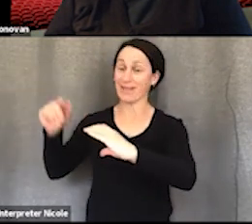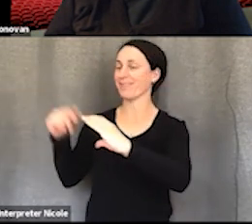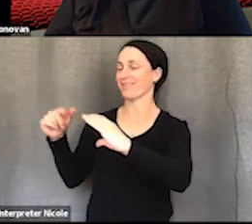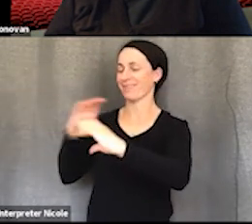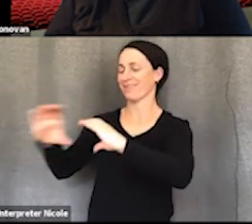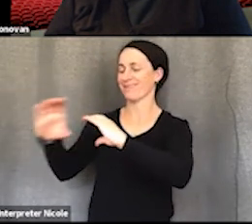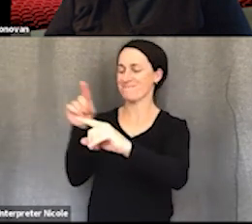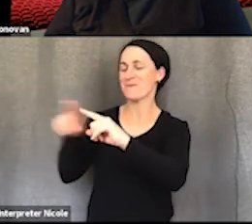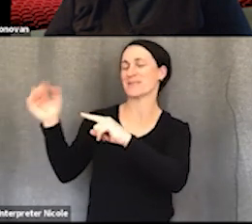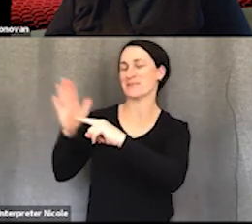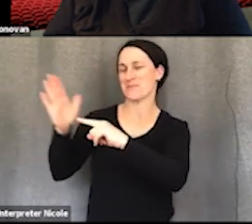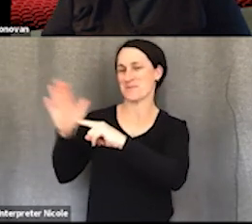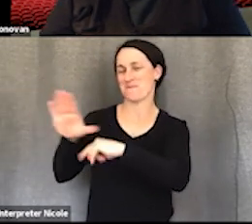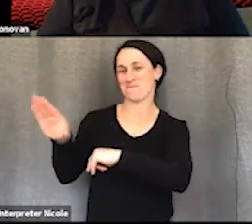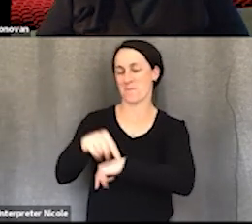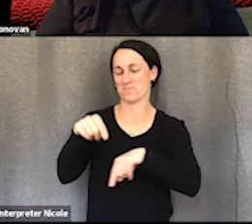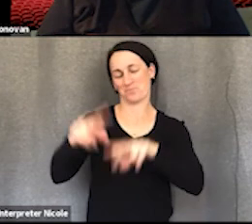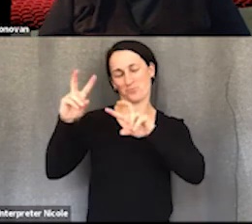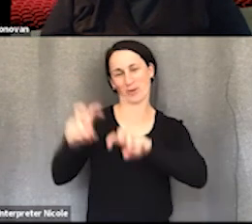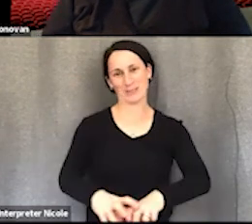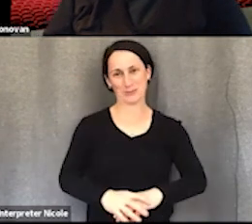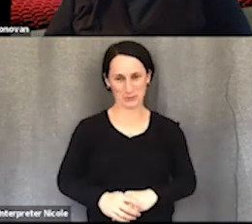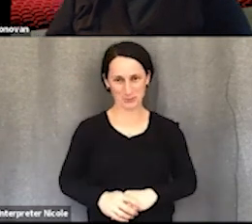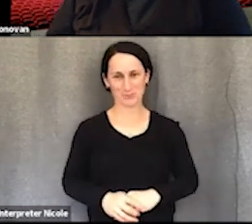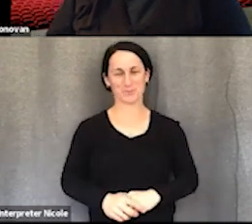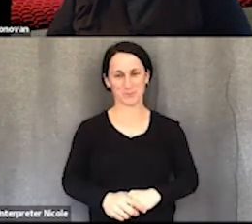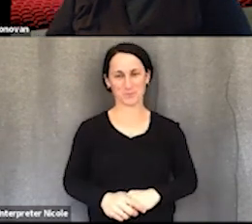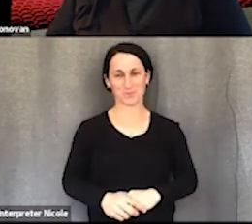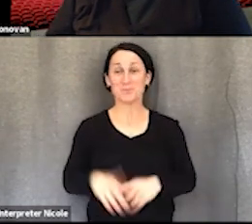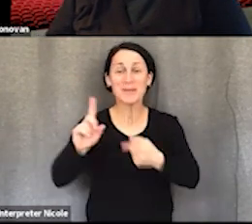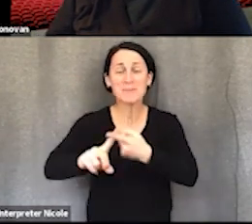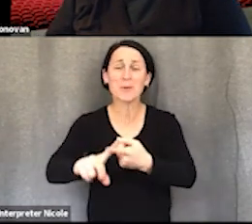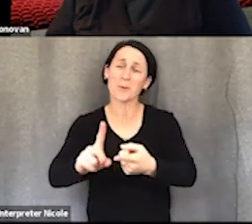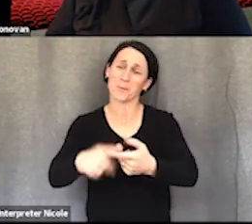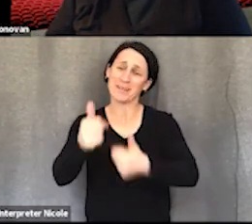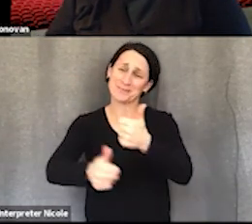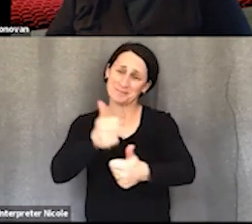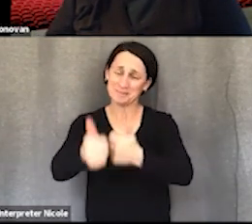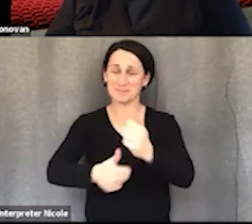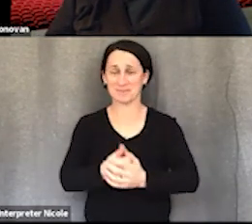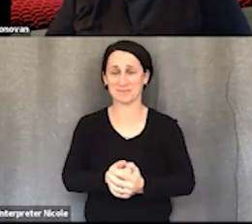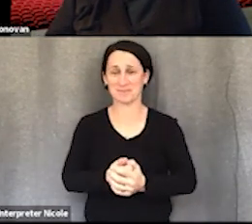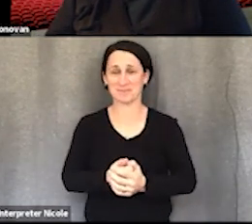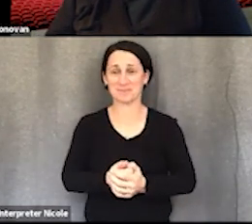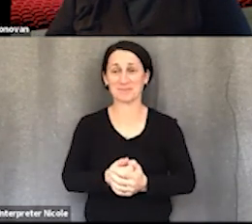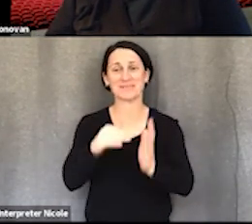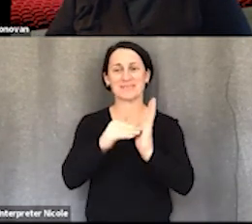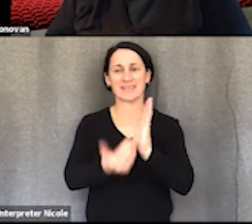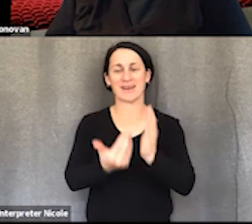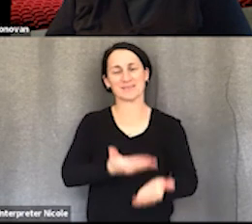that has come out of this round. Keep at it. Thank you, everyone. I will three back to Lina now. If you have